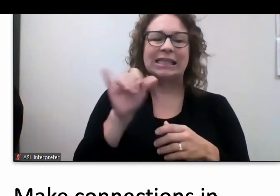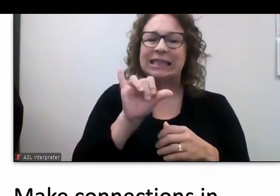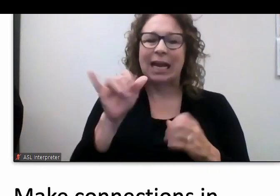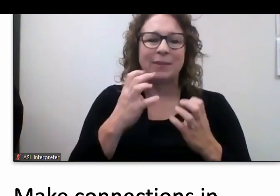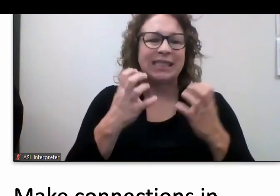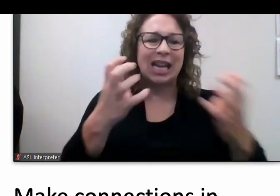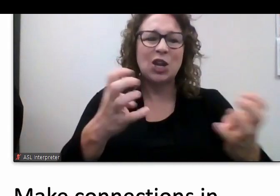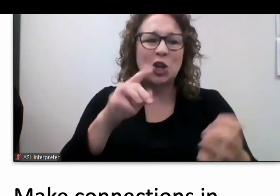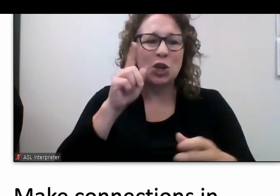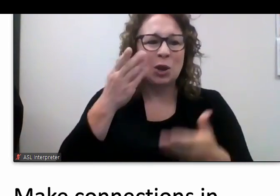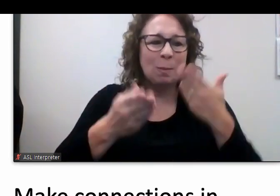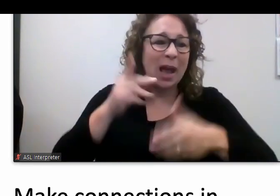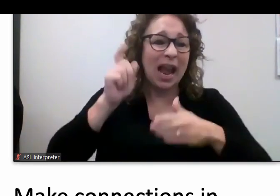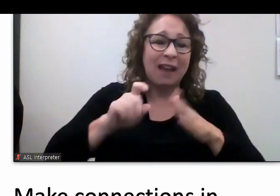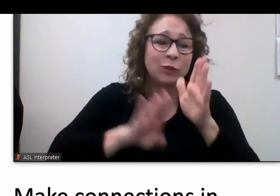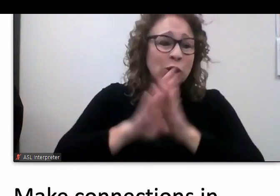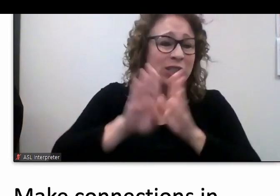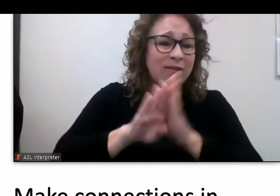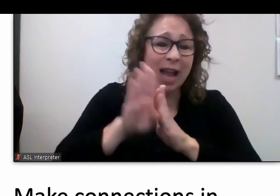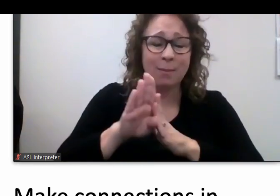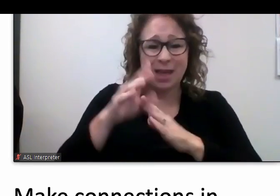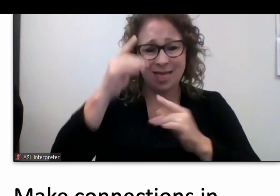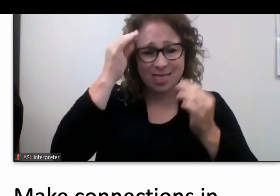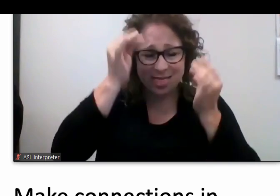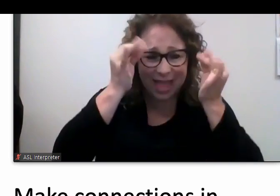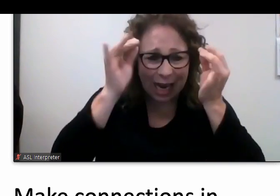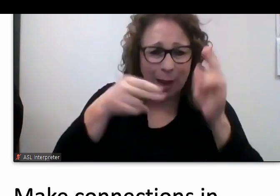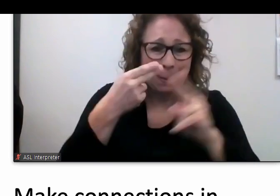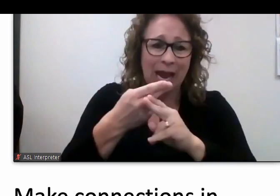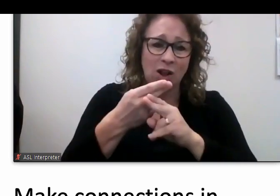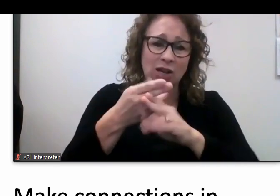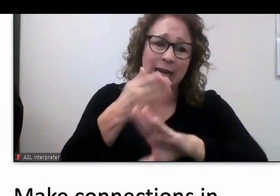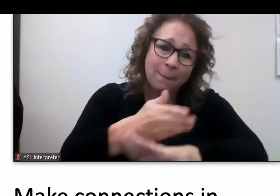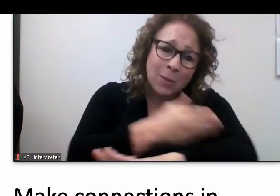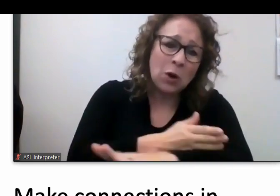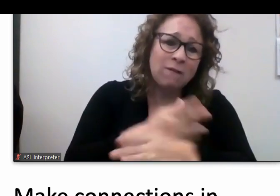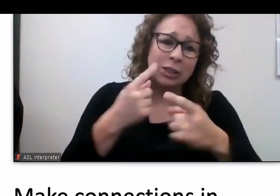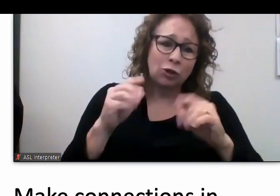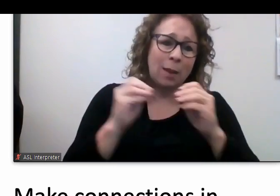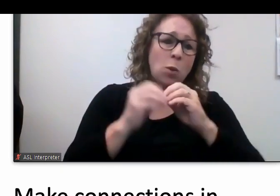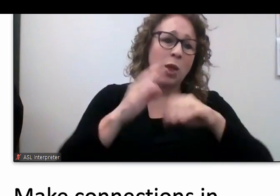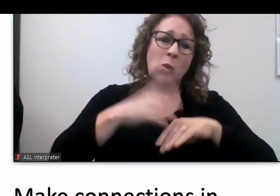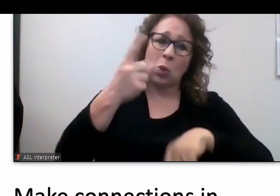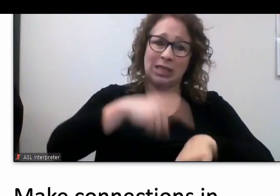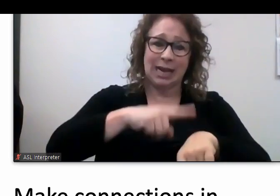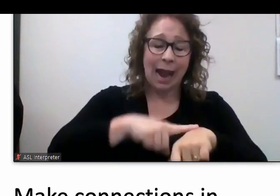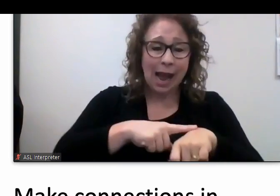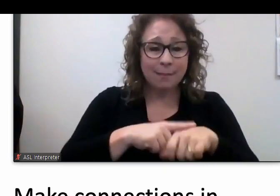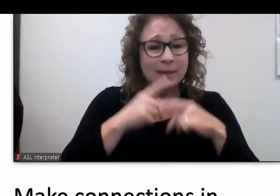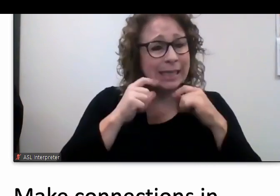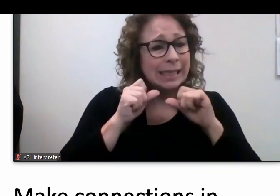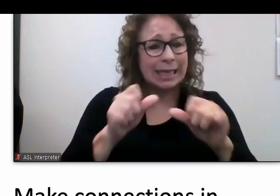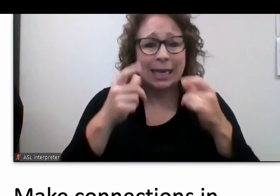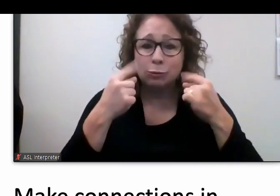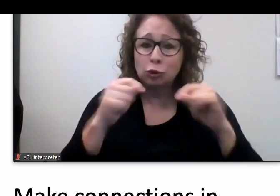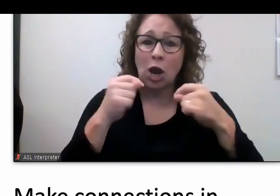You might have to develop it and think about it and try more than once. Once again the connections in the community -